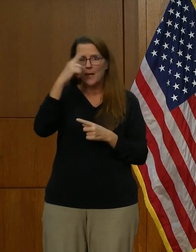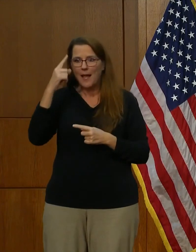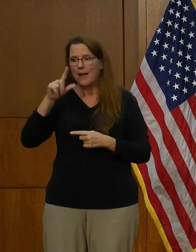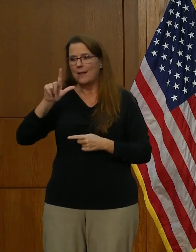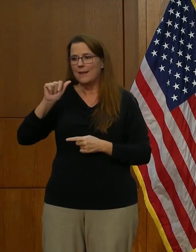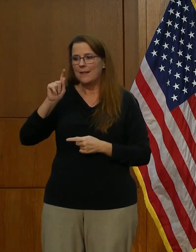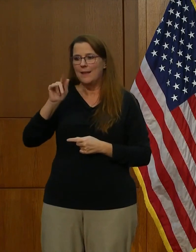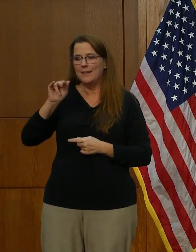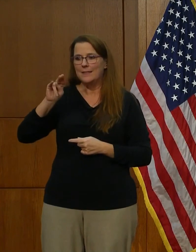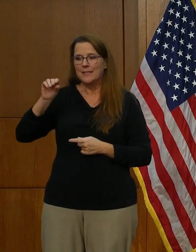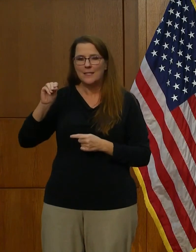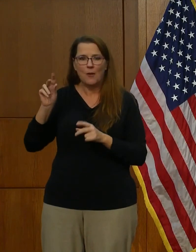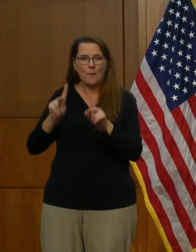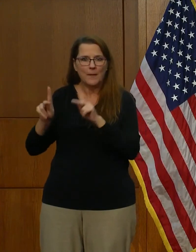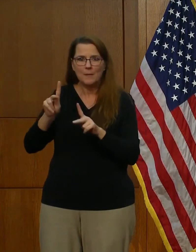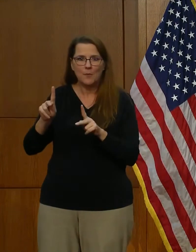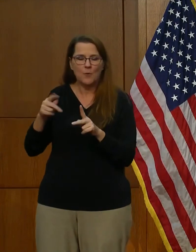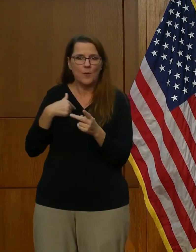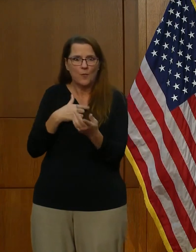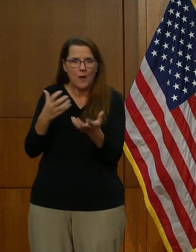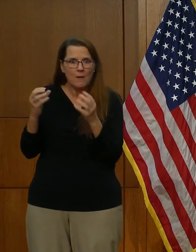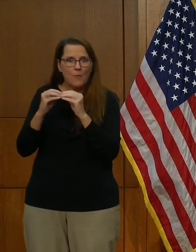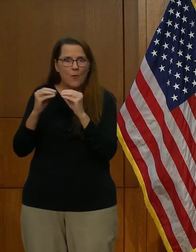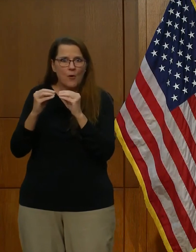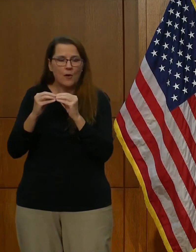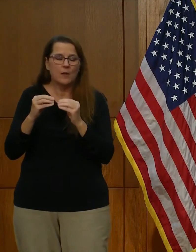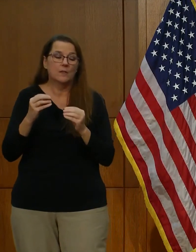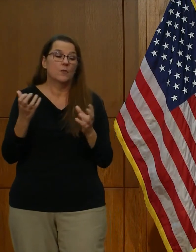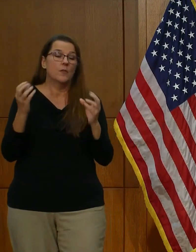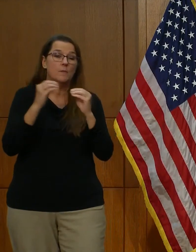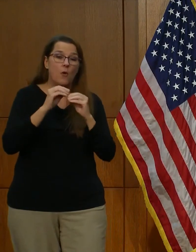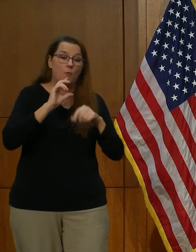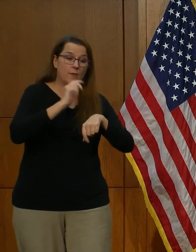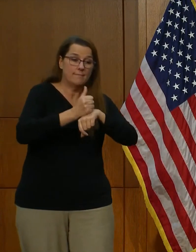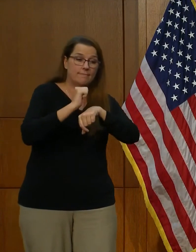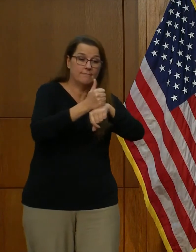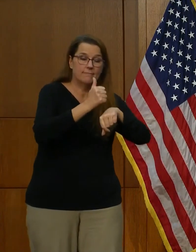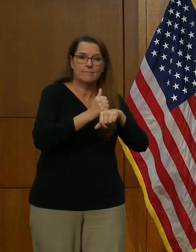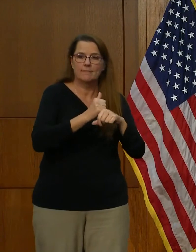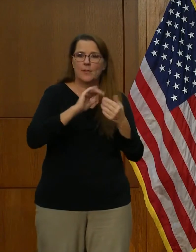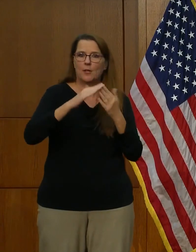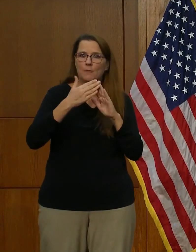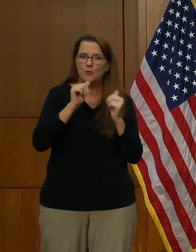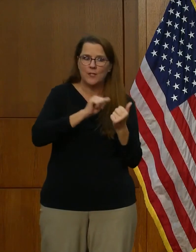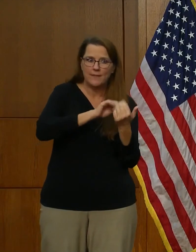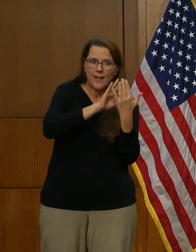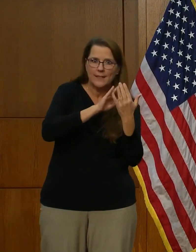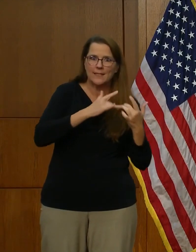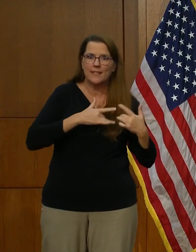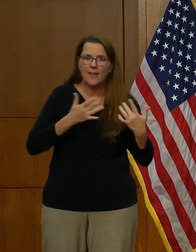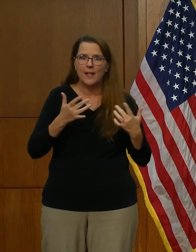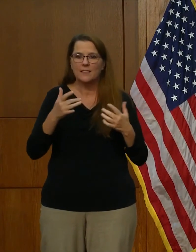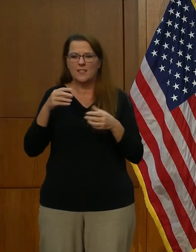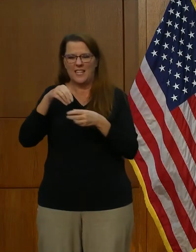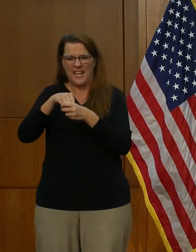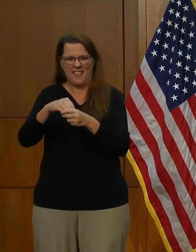REACHING BLACK AND LATINO RESIDENTS TO THE DEGREE THAT WE WANT TO WIN NEED TO, AND SO. THE MORE THAT WE DO COMMUNITY